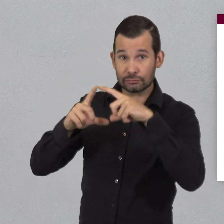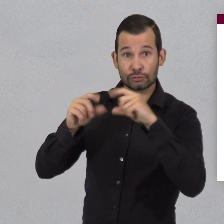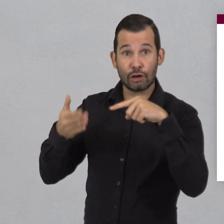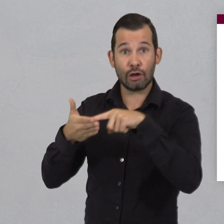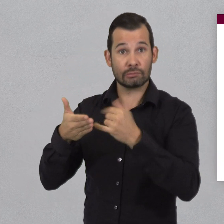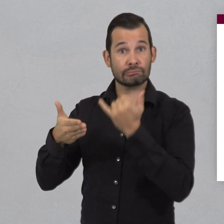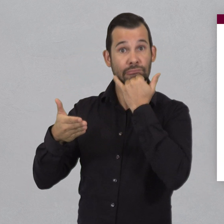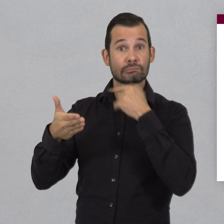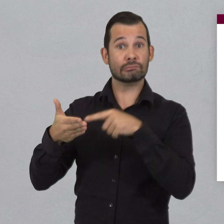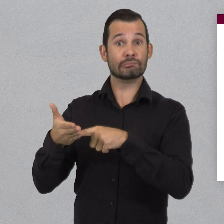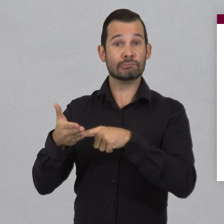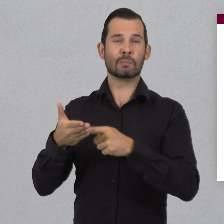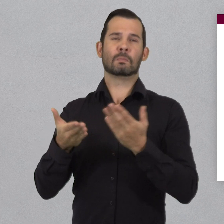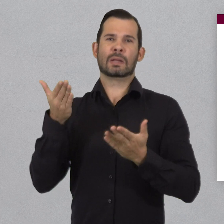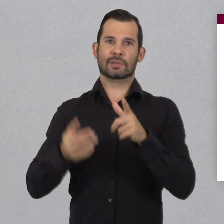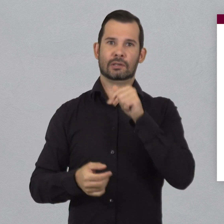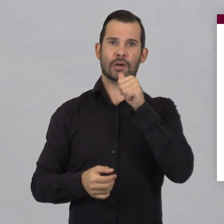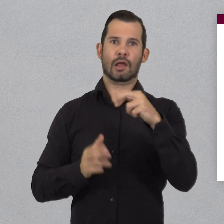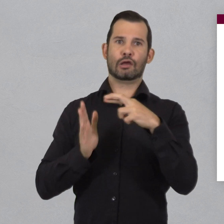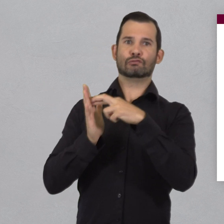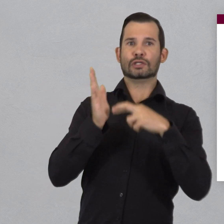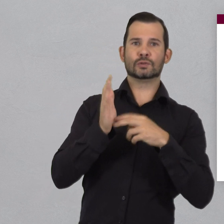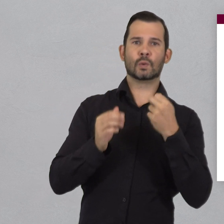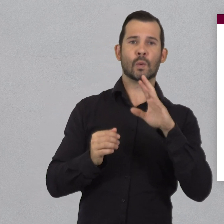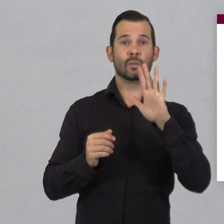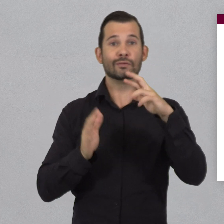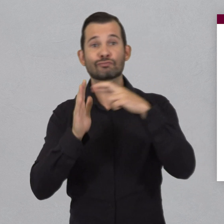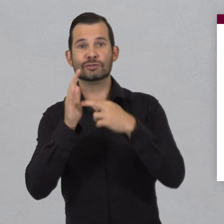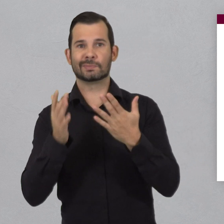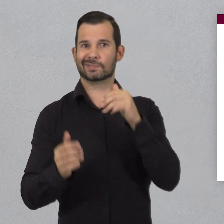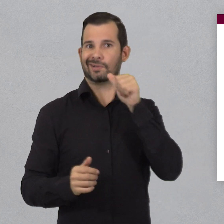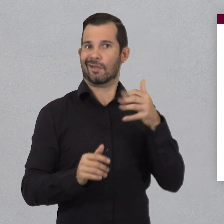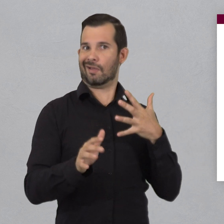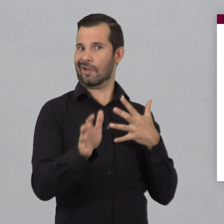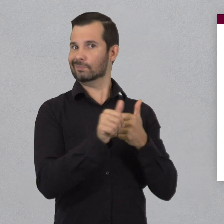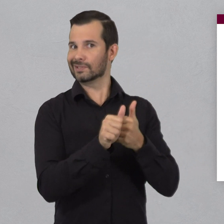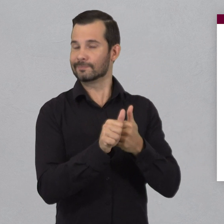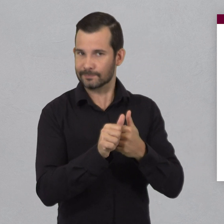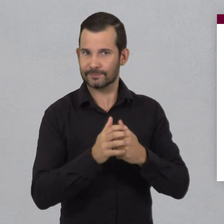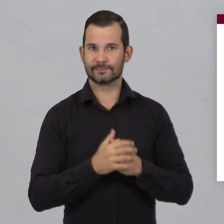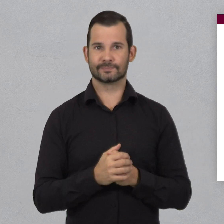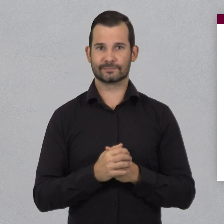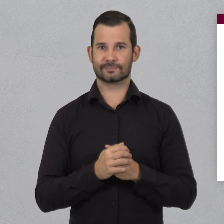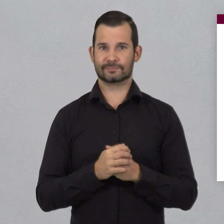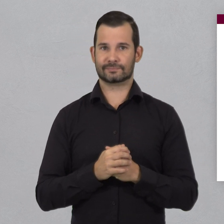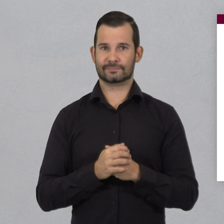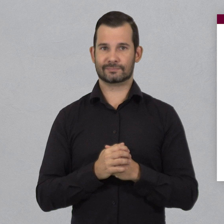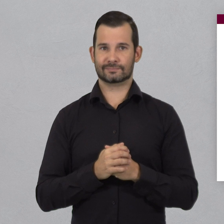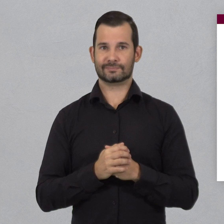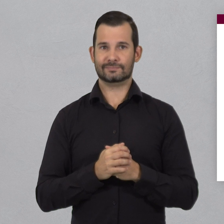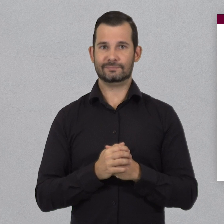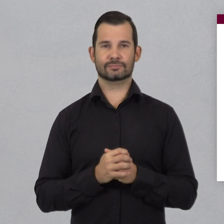on it is incorrect, you may not be registered or your registration may not be up to date.